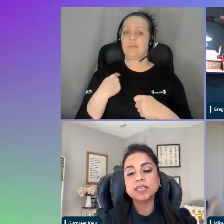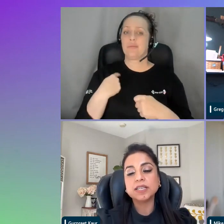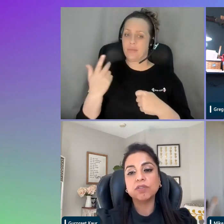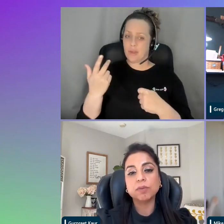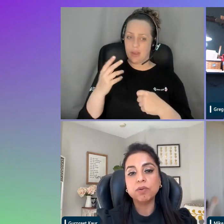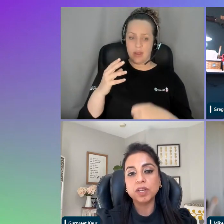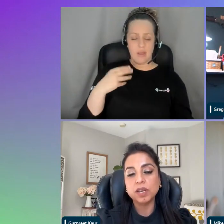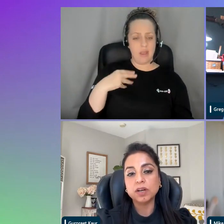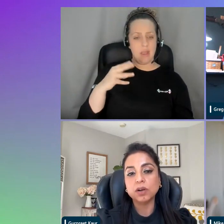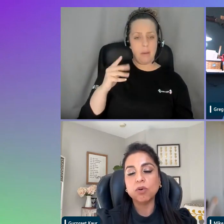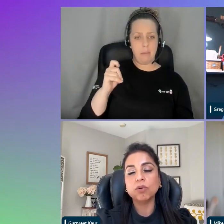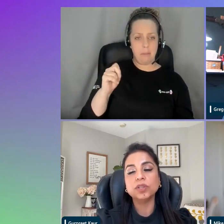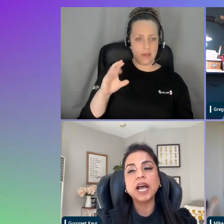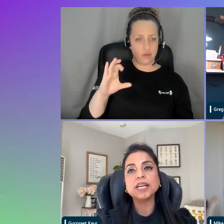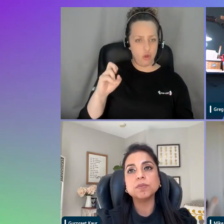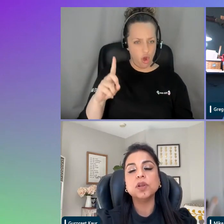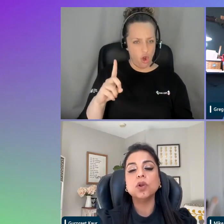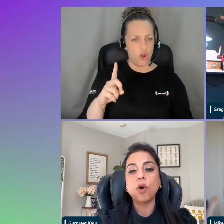said, for about a year ago, there has been a lot of